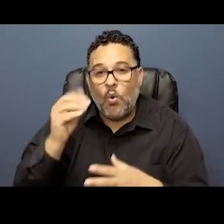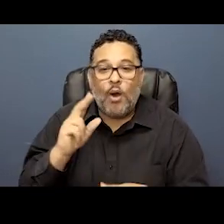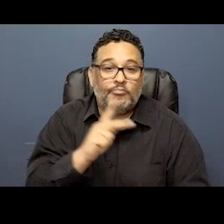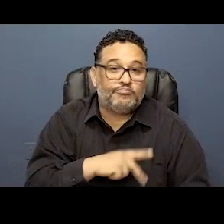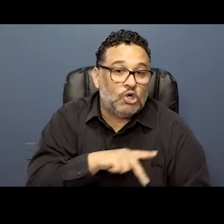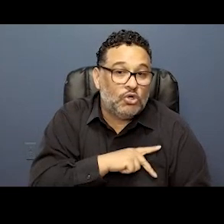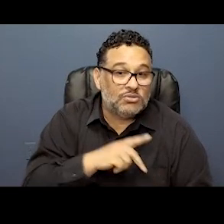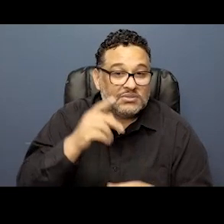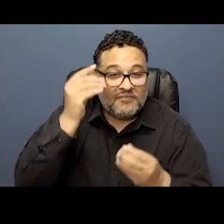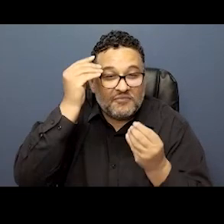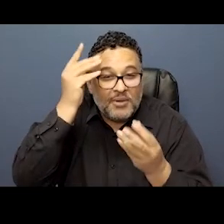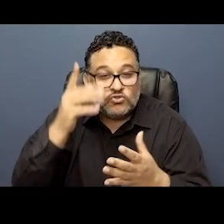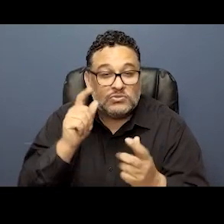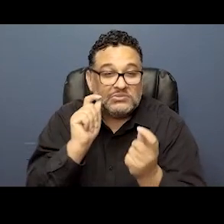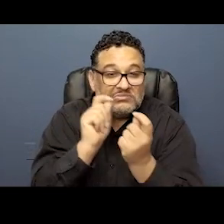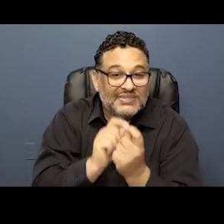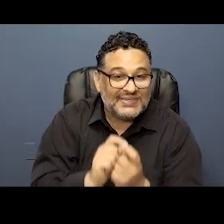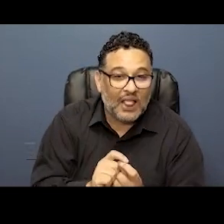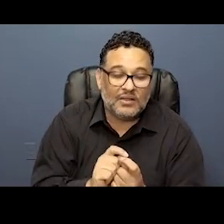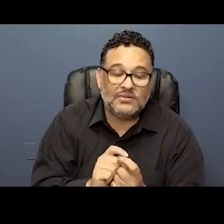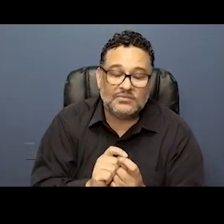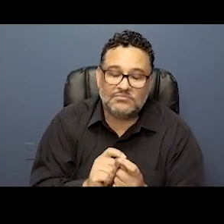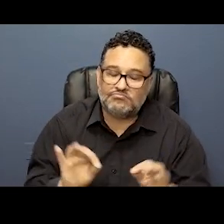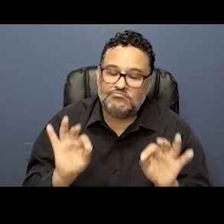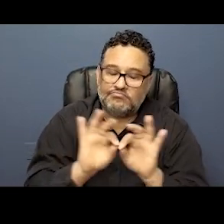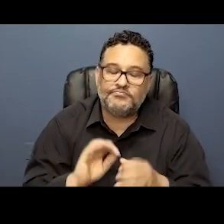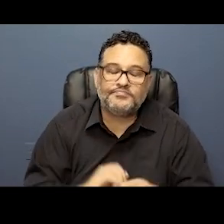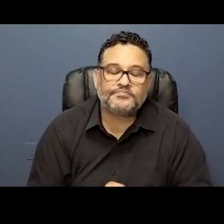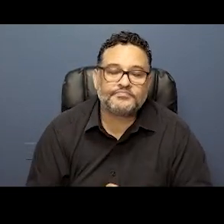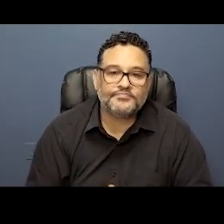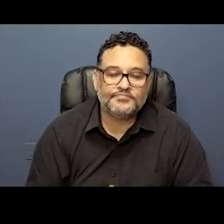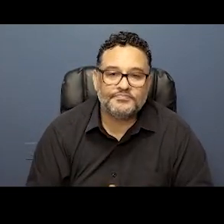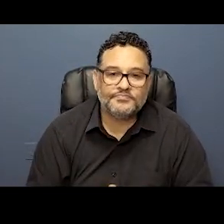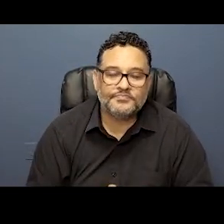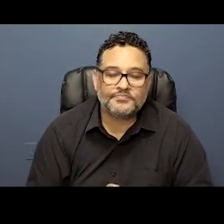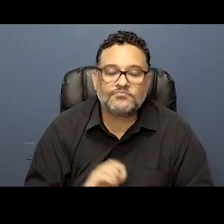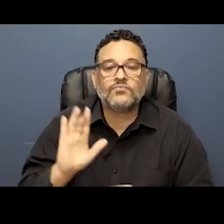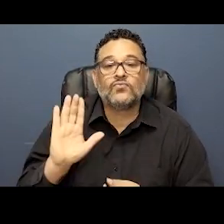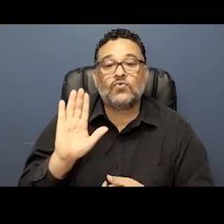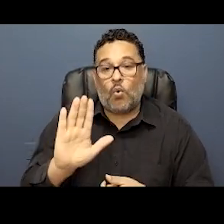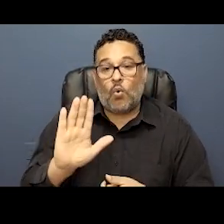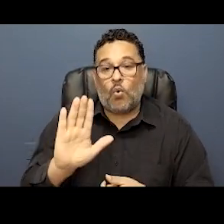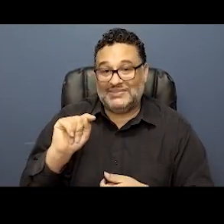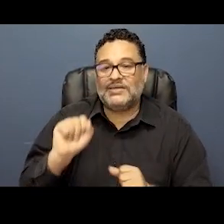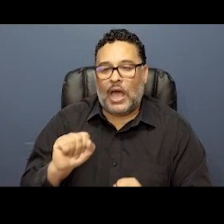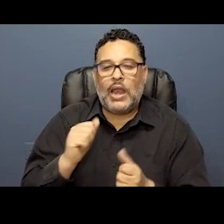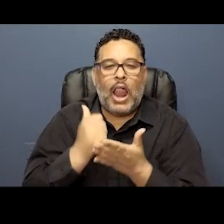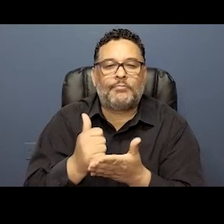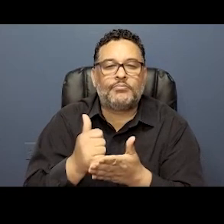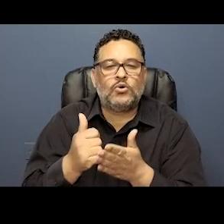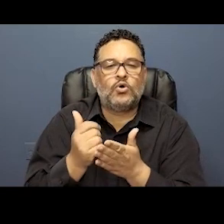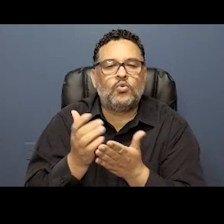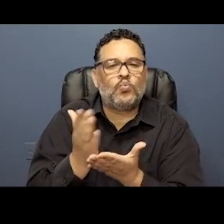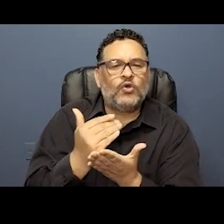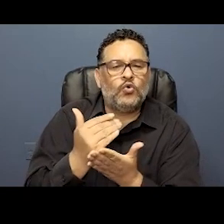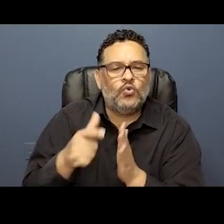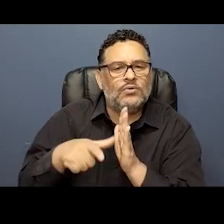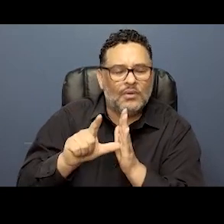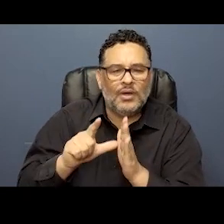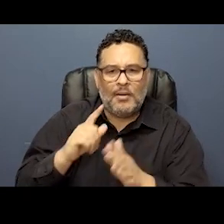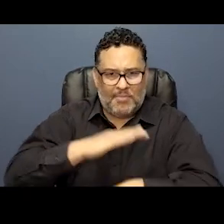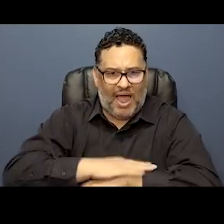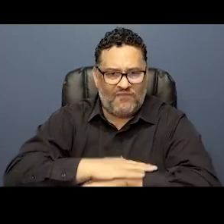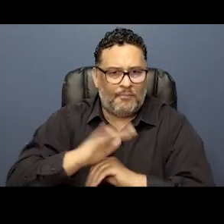Your IT team can help review platform policies, ensure compliance with any relevant regulations,